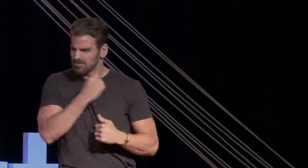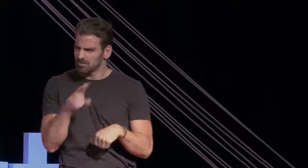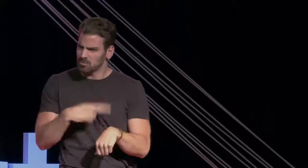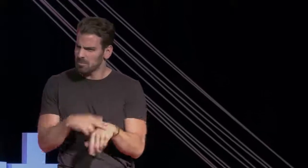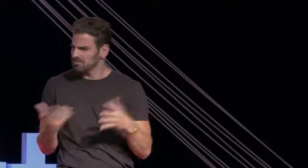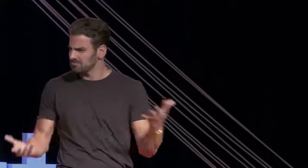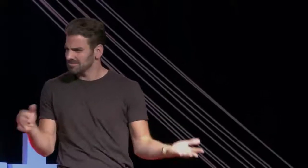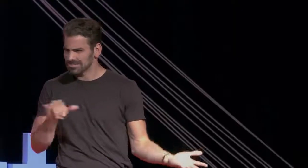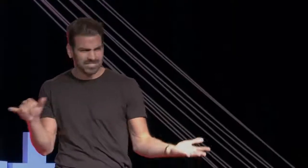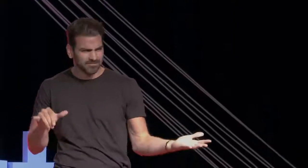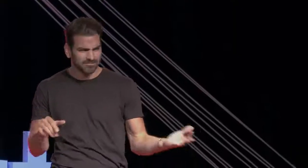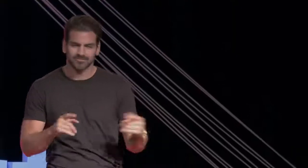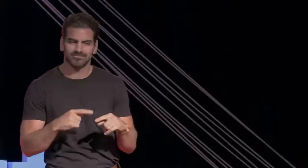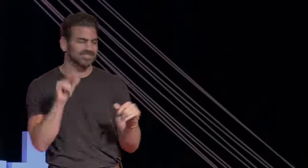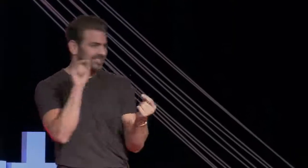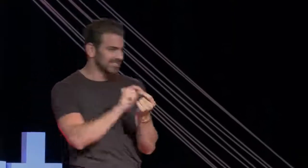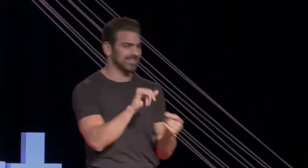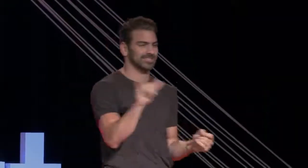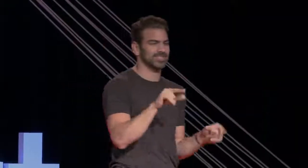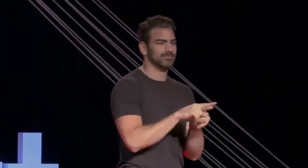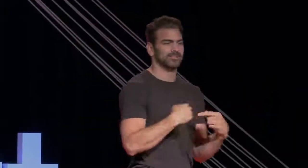i'm sure many of you felt your life was normal the same way that i did